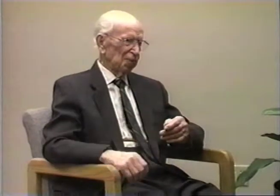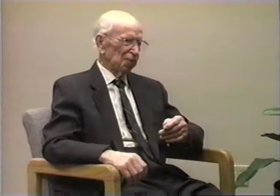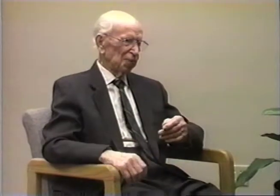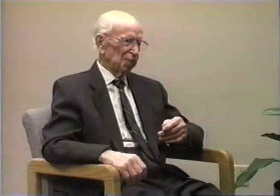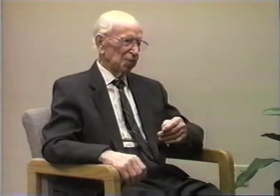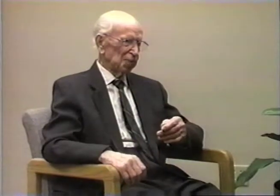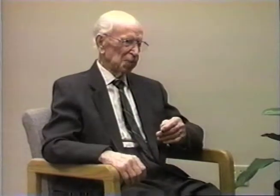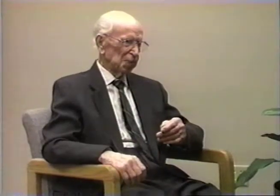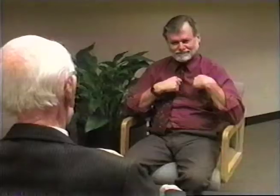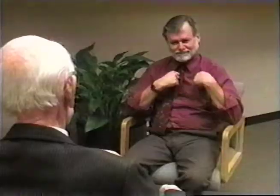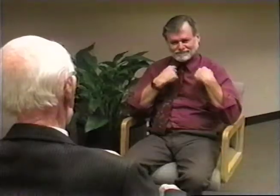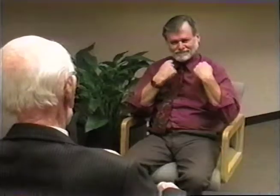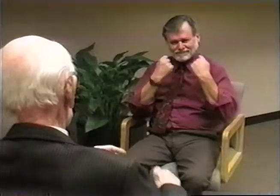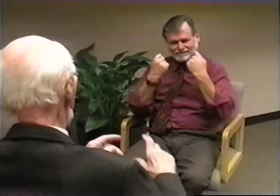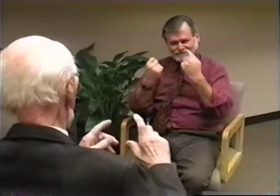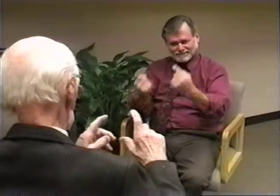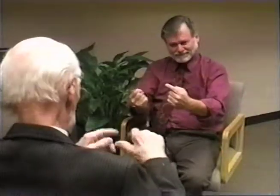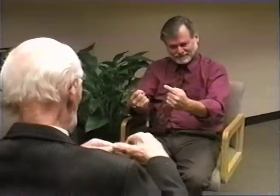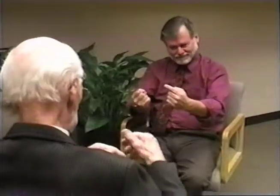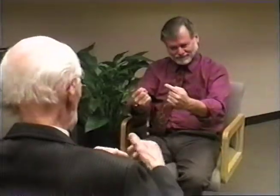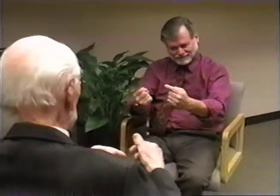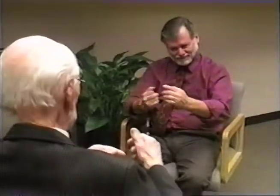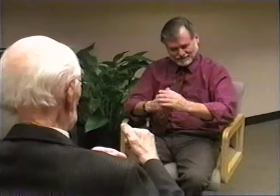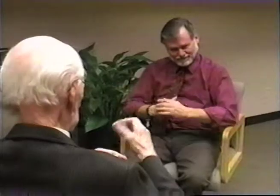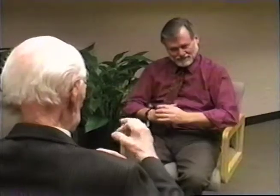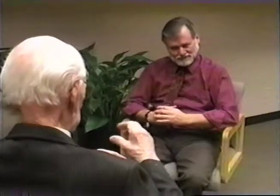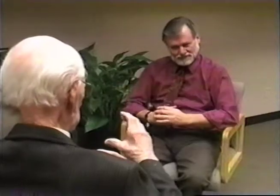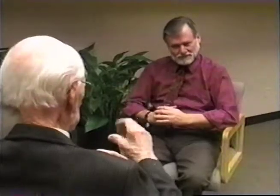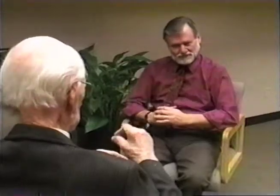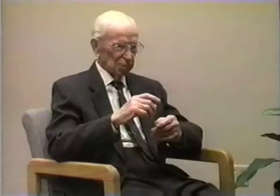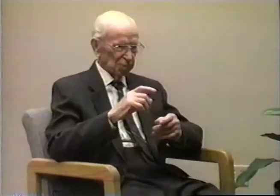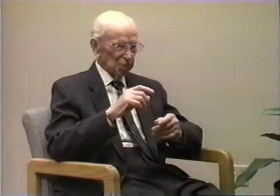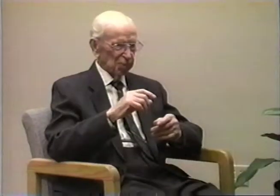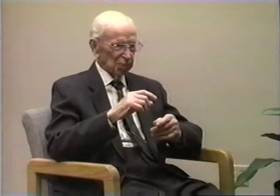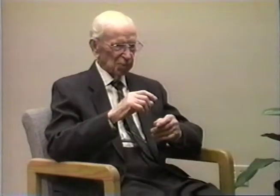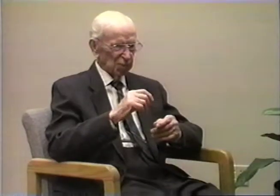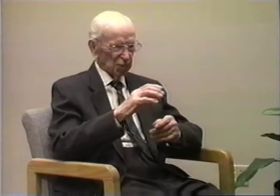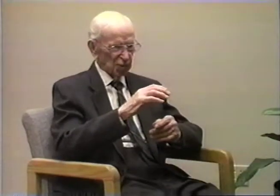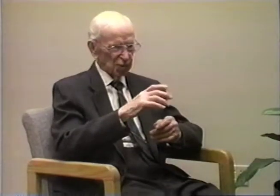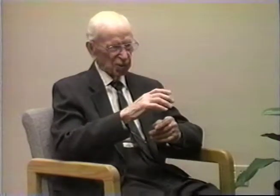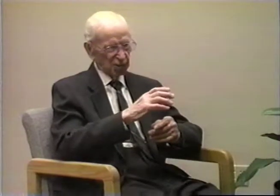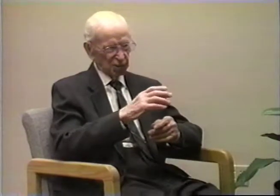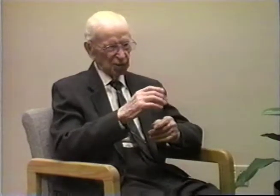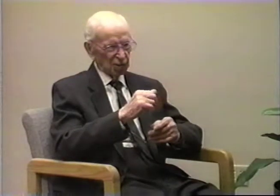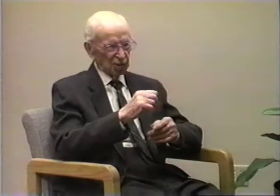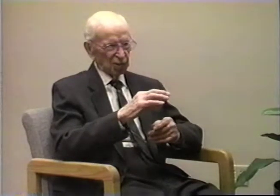I did what they asked. So it's been like that all along, from that time?